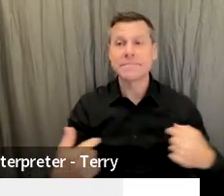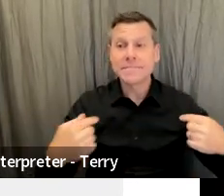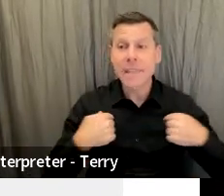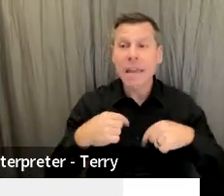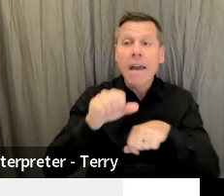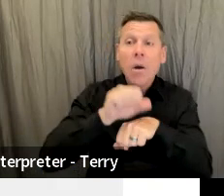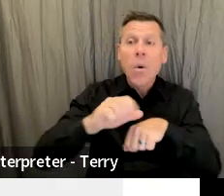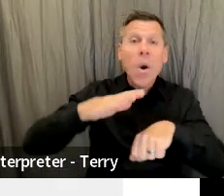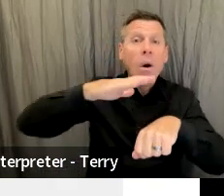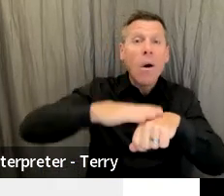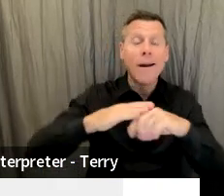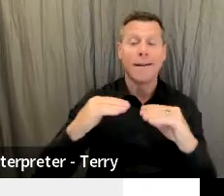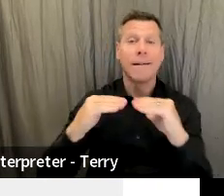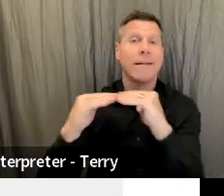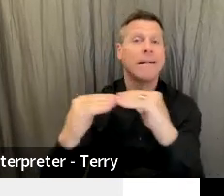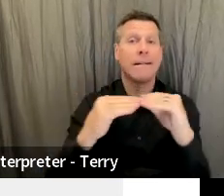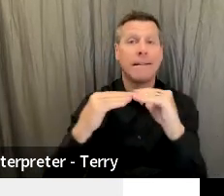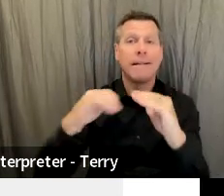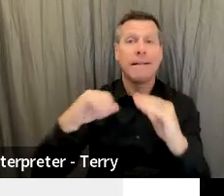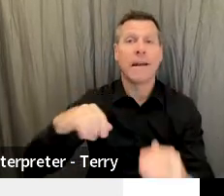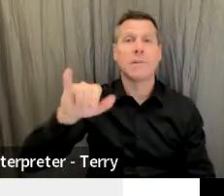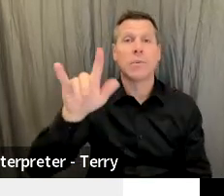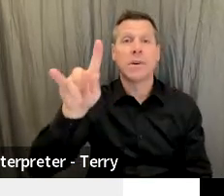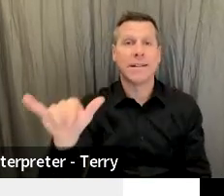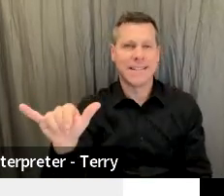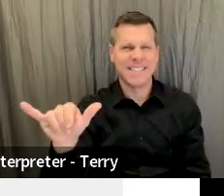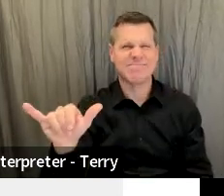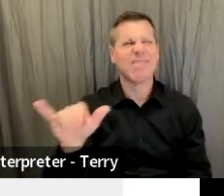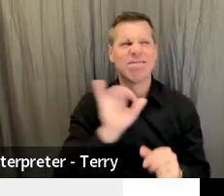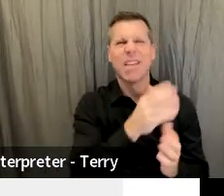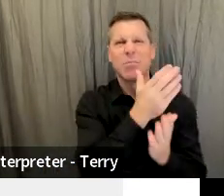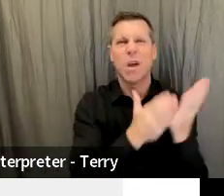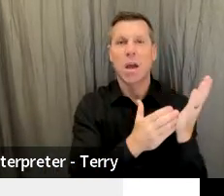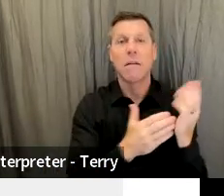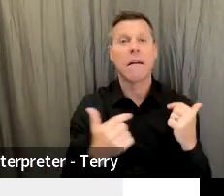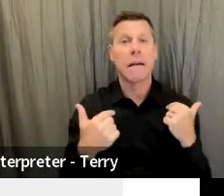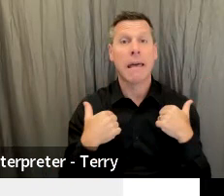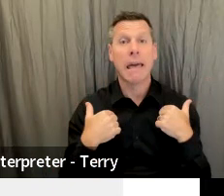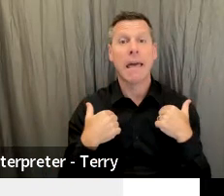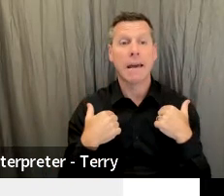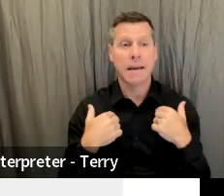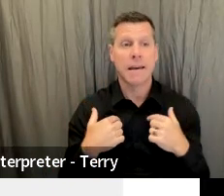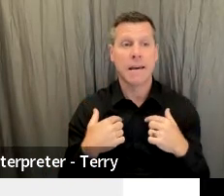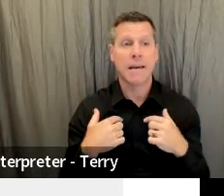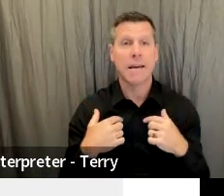the equity section as someone who had gone through, I feel, before it became Ramphele